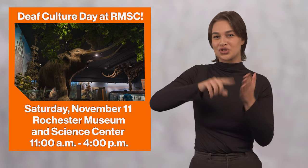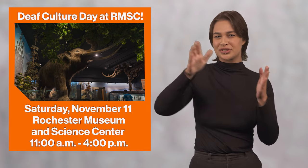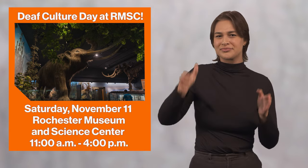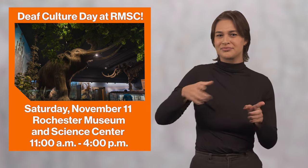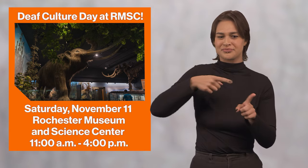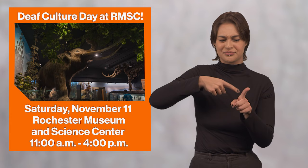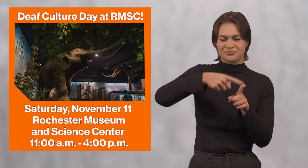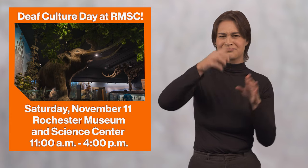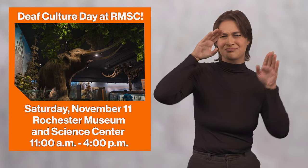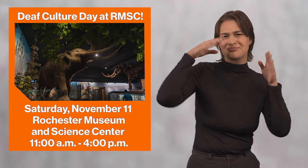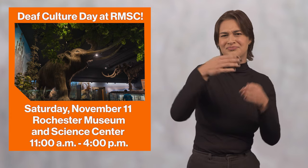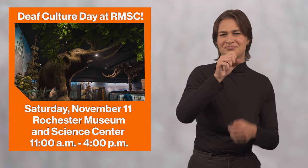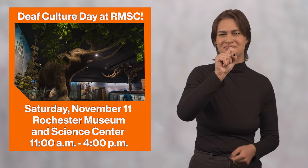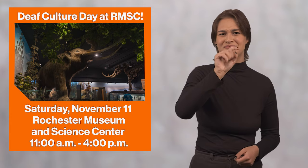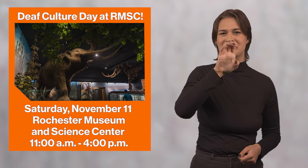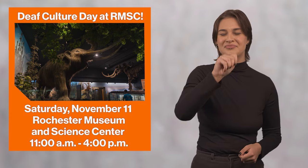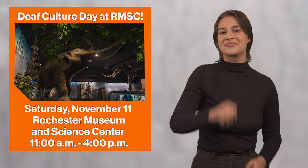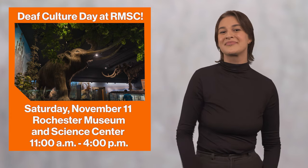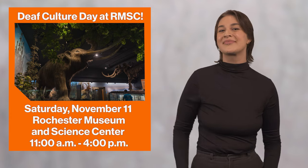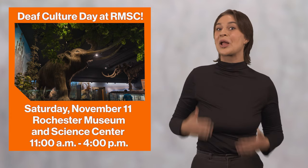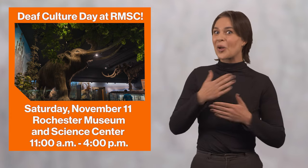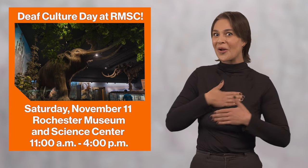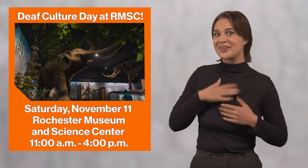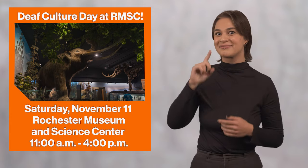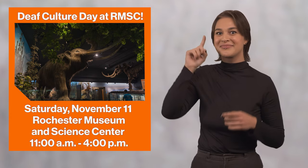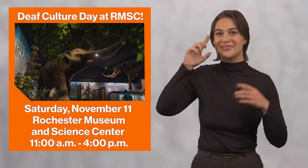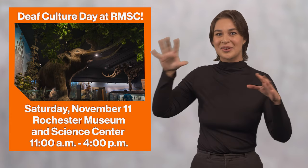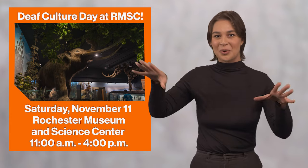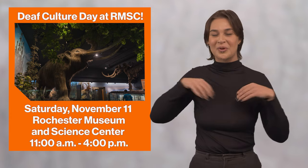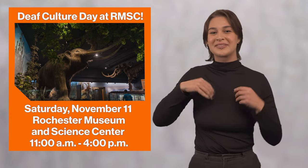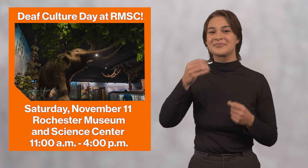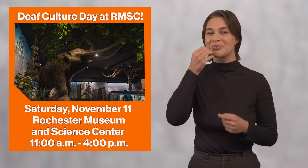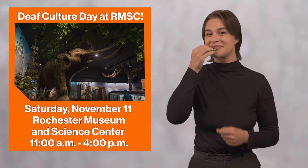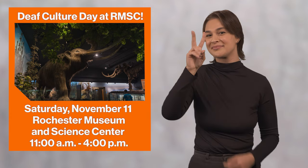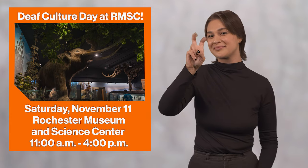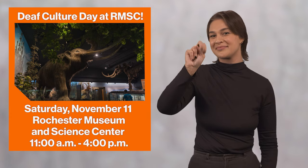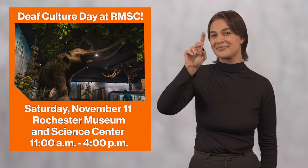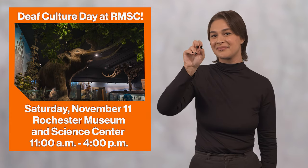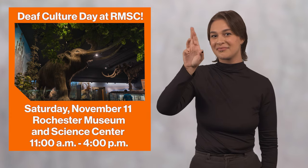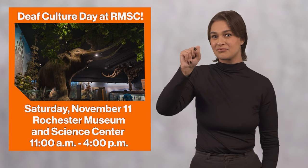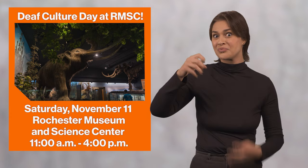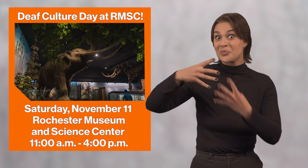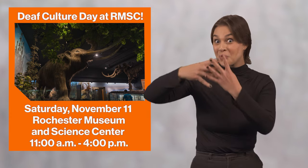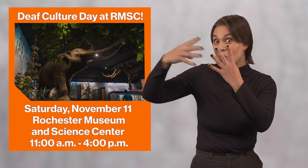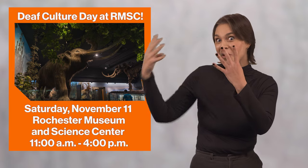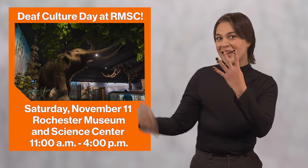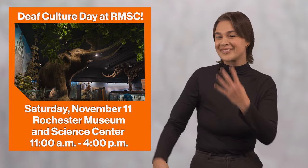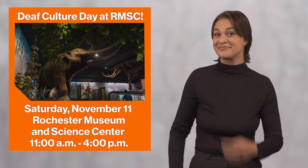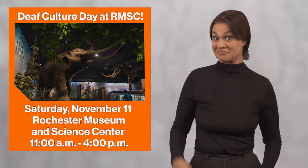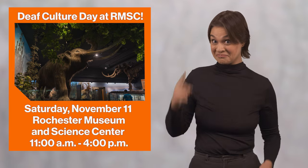Come meet deaf scientists, researchers, and professionals in STEM and enjoy deaf-owned food vendors, and more!